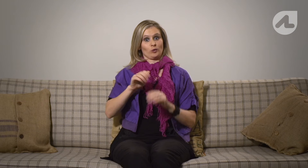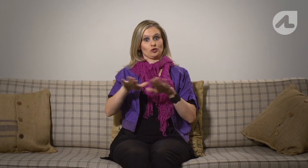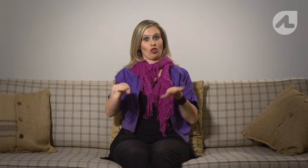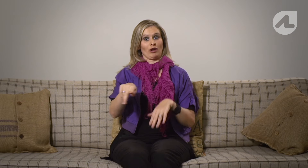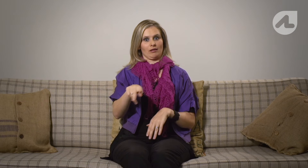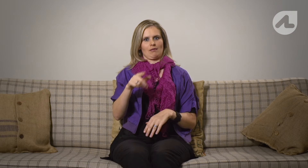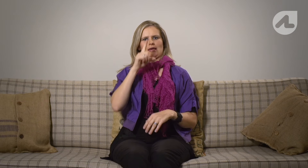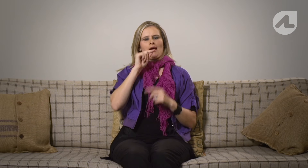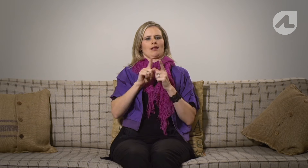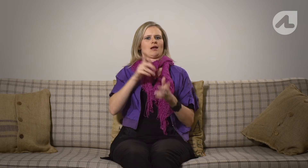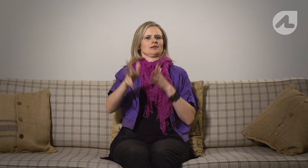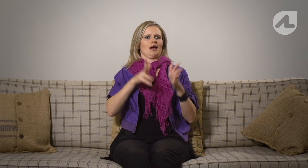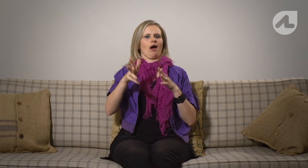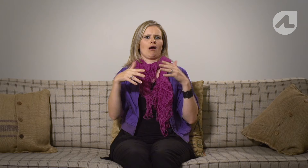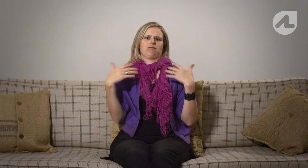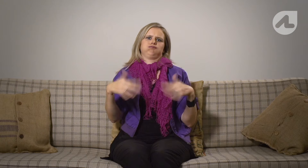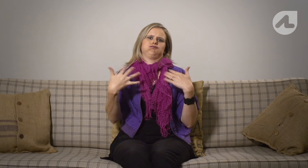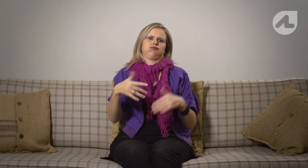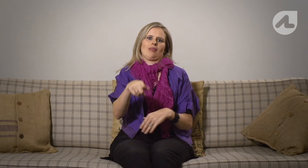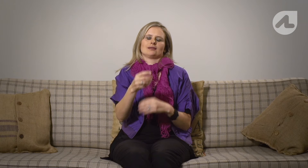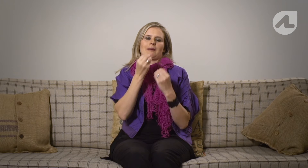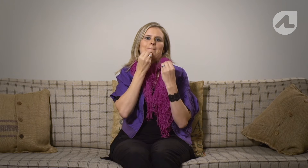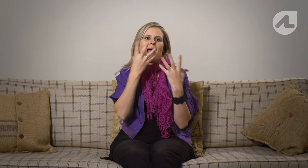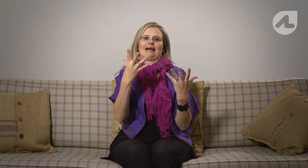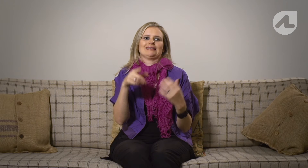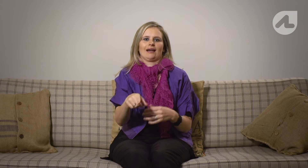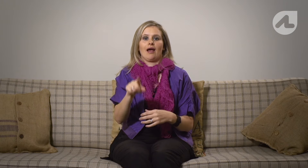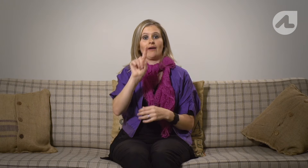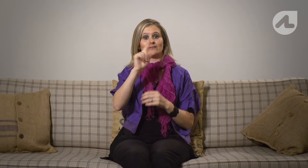Both of our children they can sign and that is amazing.